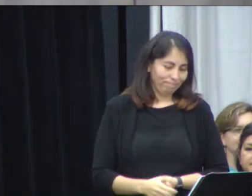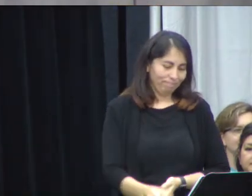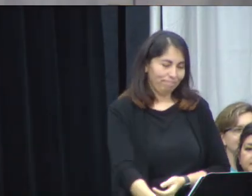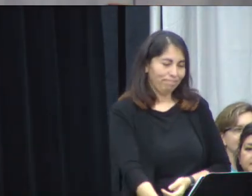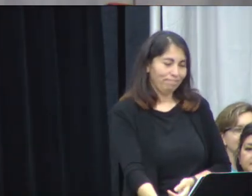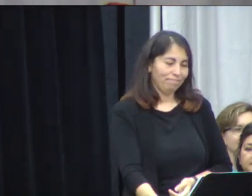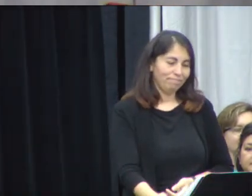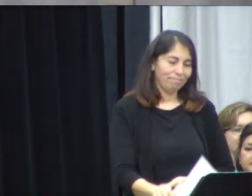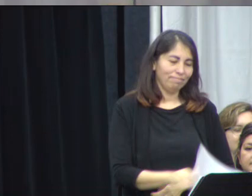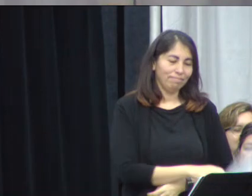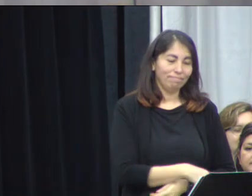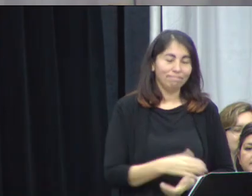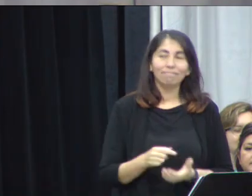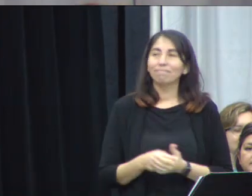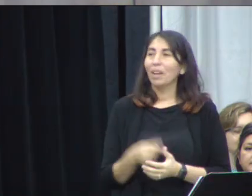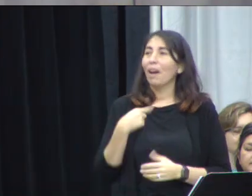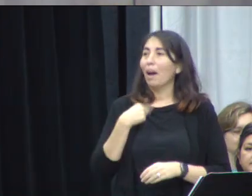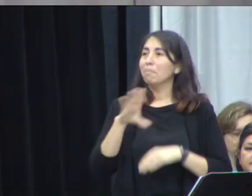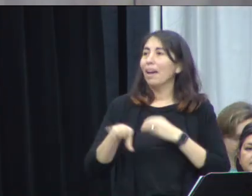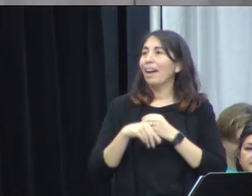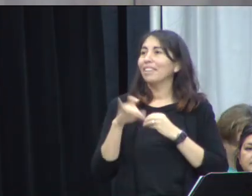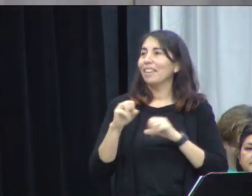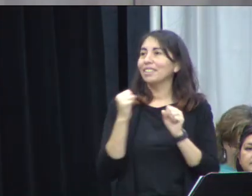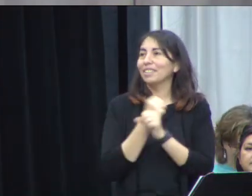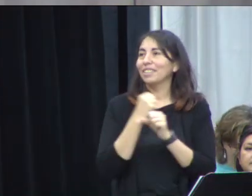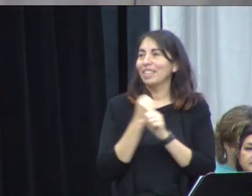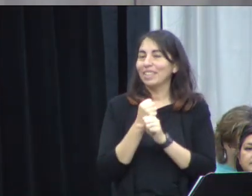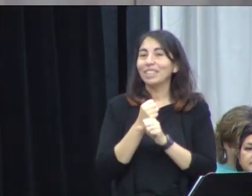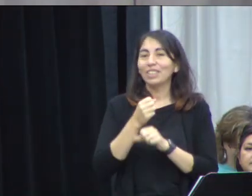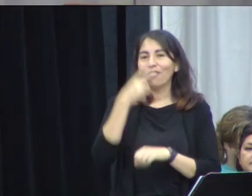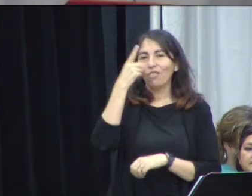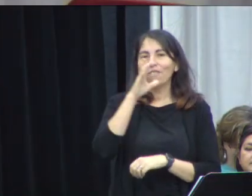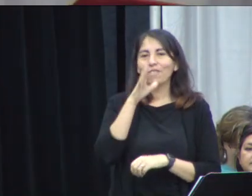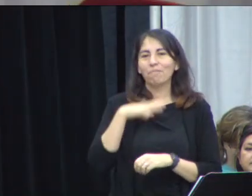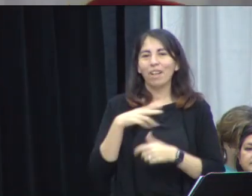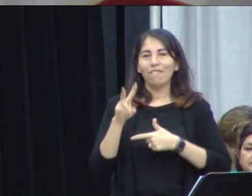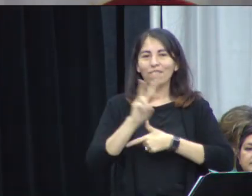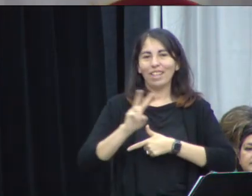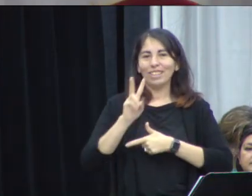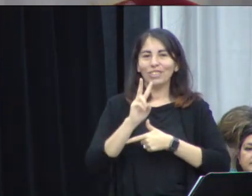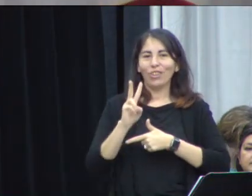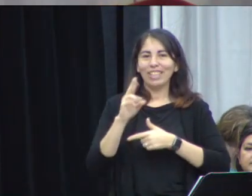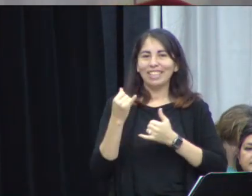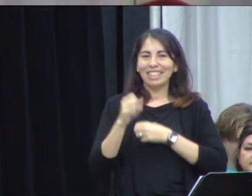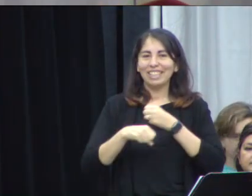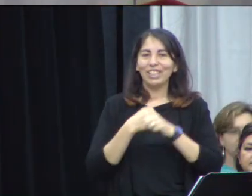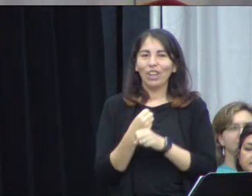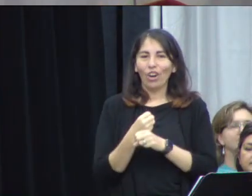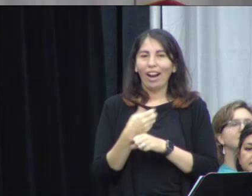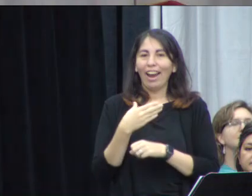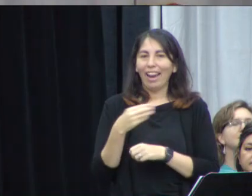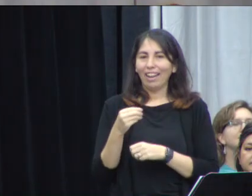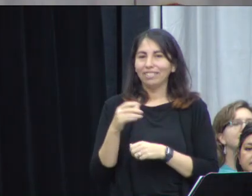And I get to add to the statistics of female valedictorians this year, as do my fellow salutatorians.